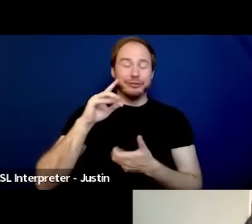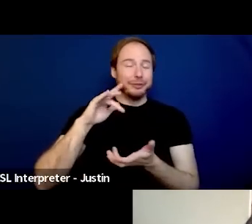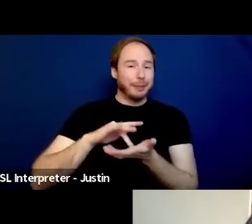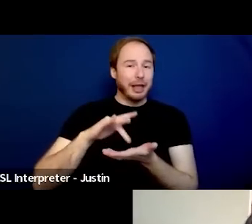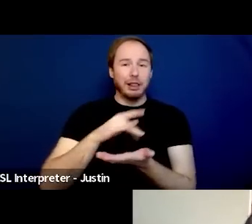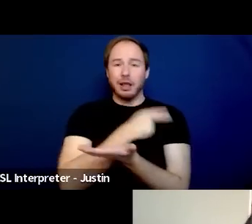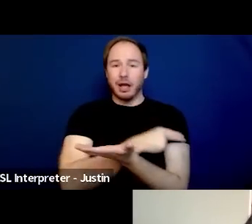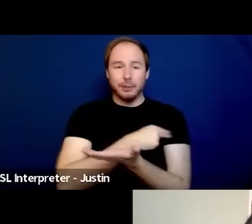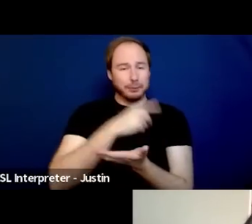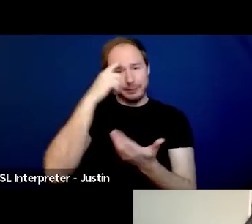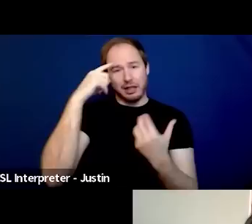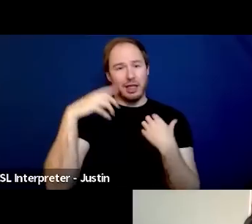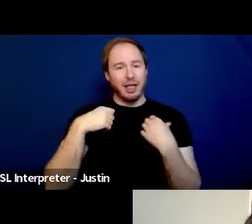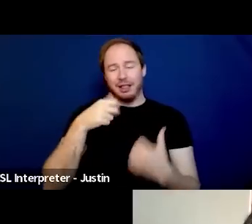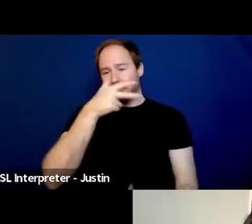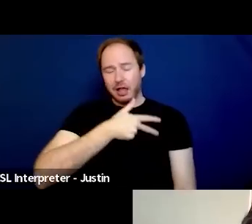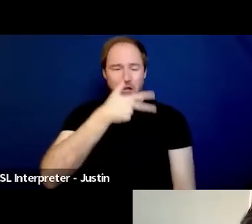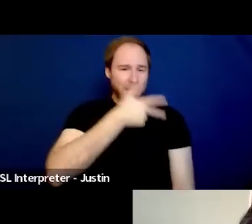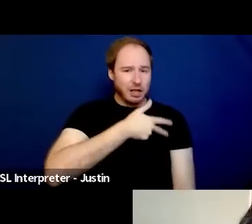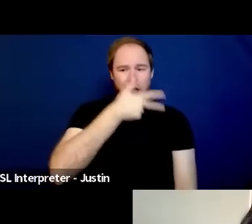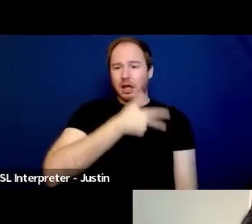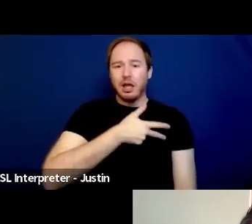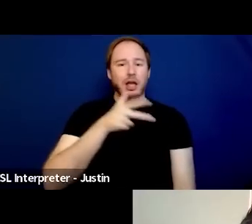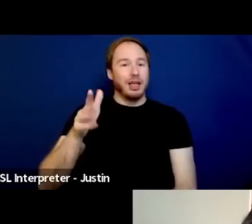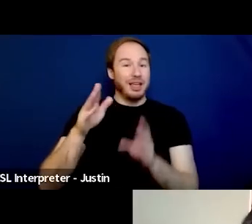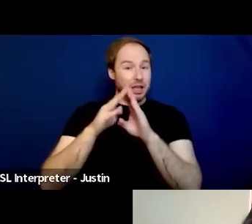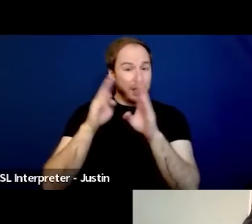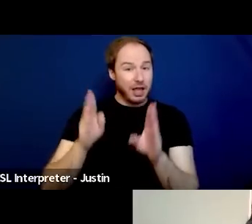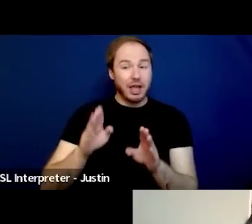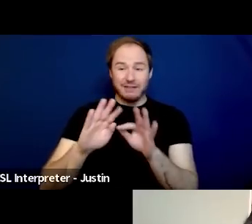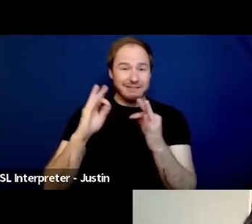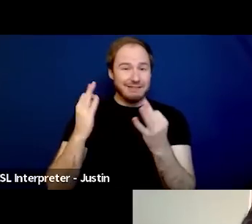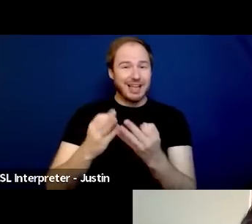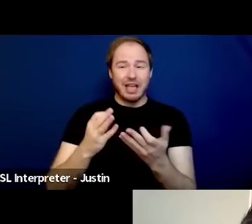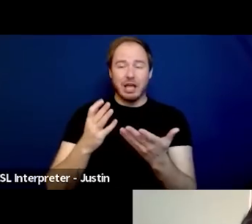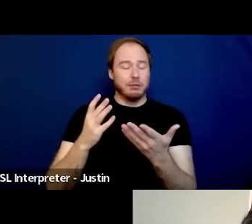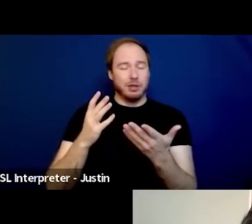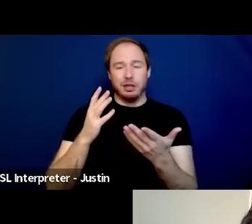in the mental health system, with regard to their housing and in their families, and all of the other places,